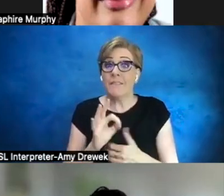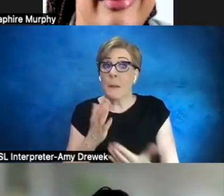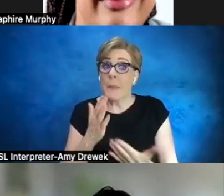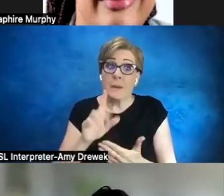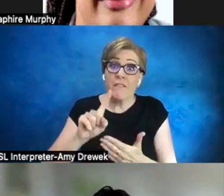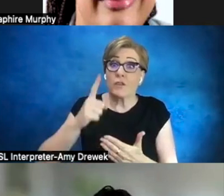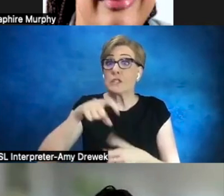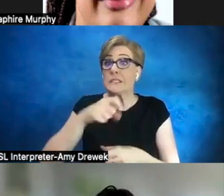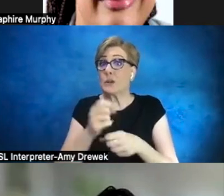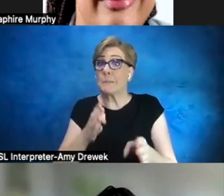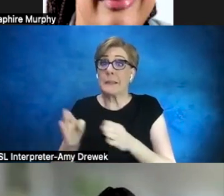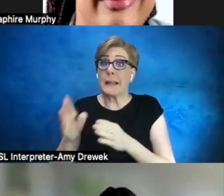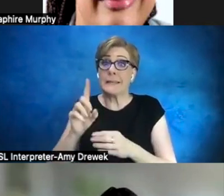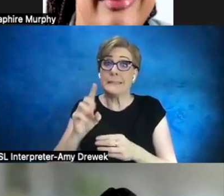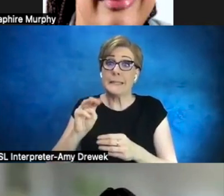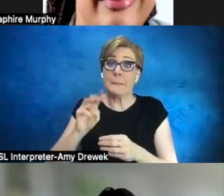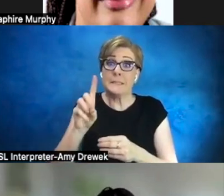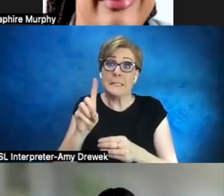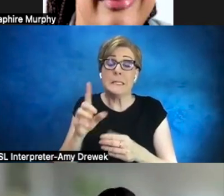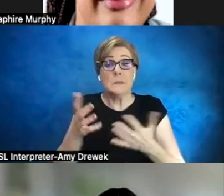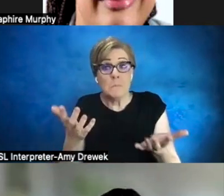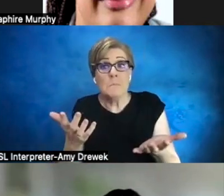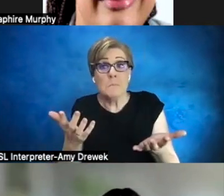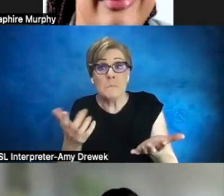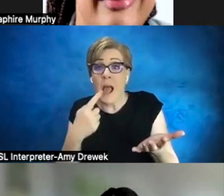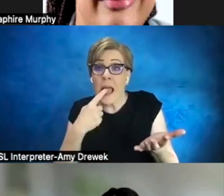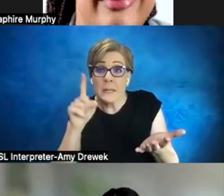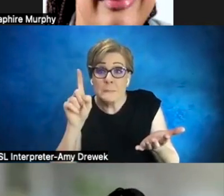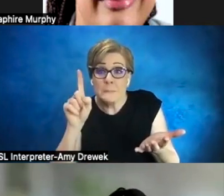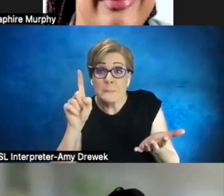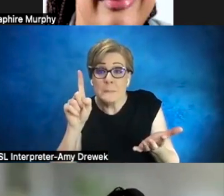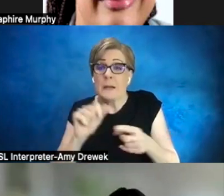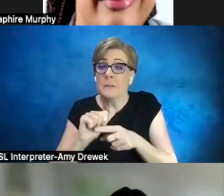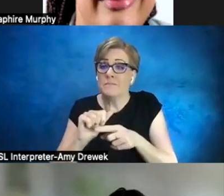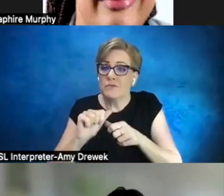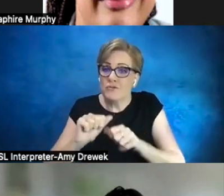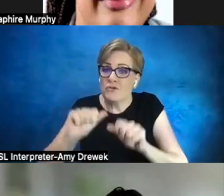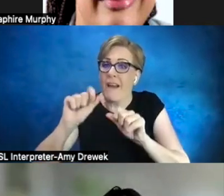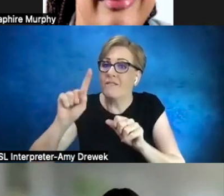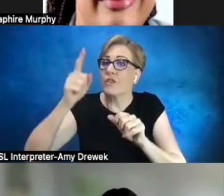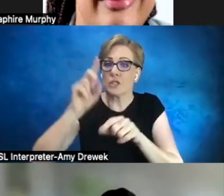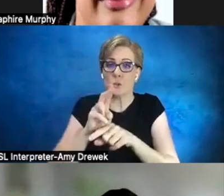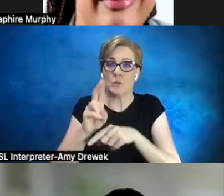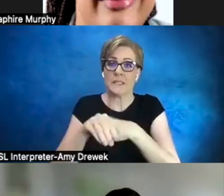a DMD event, to kind of get the lay of the land. Hybrid events are also really exciting. They do